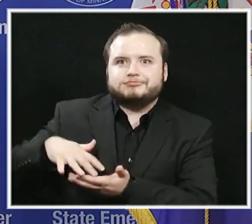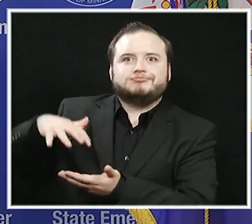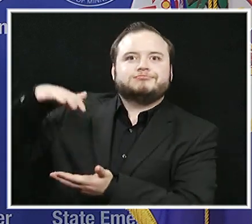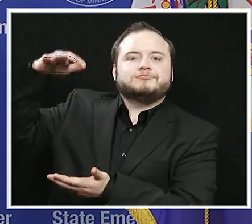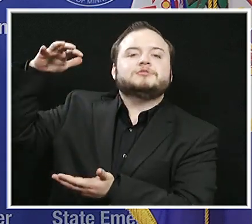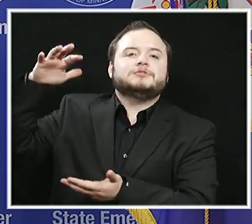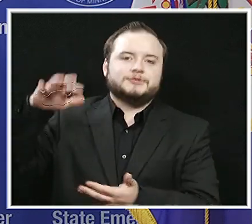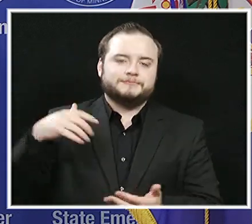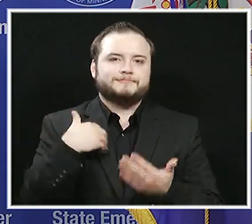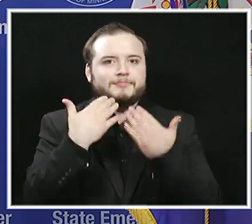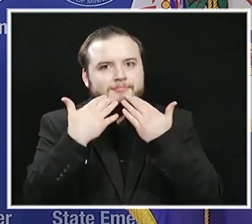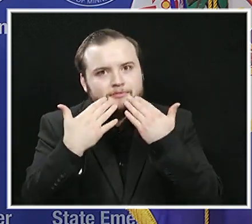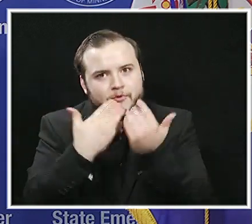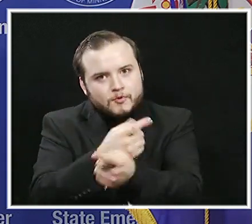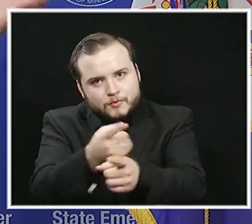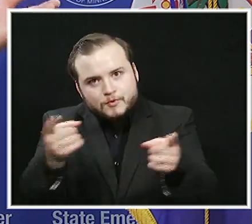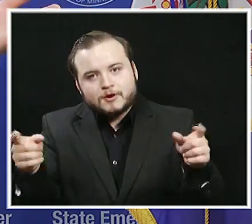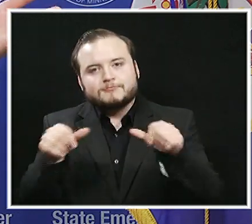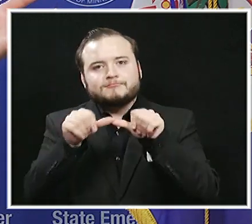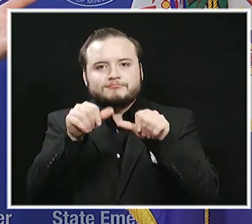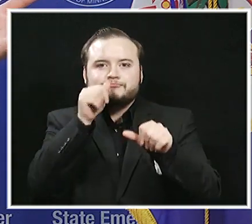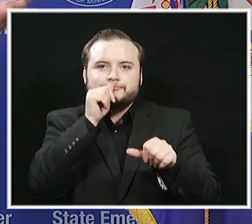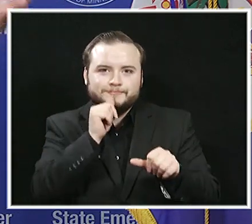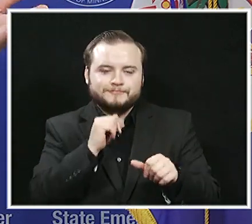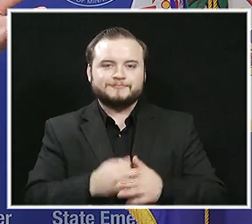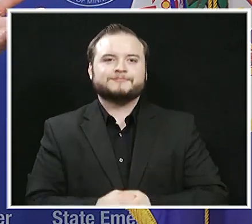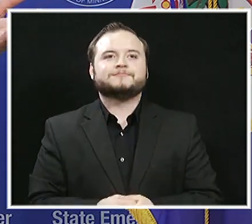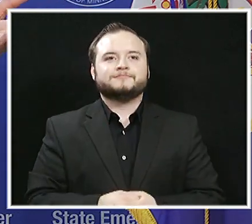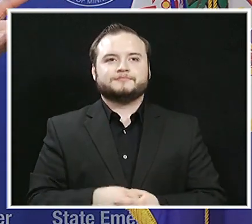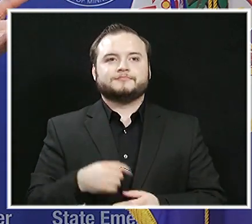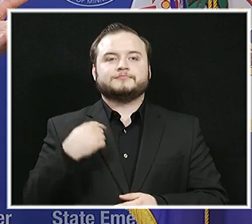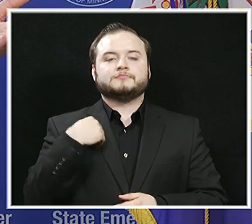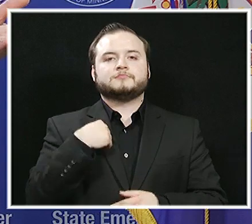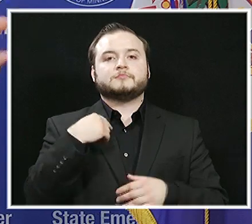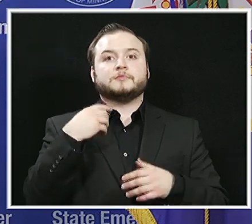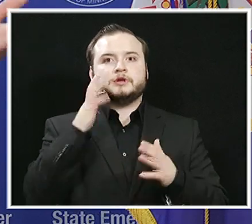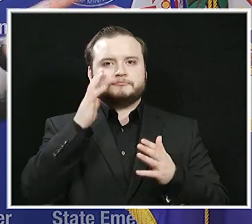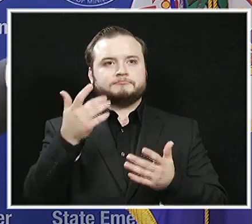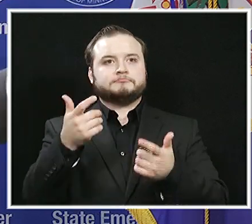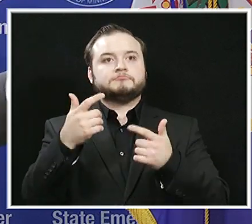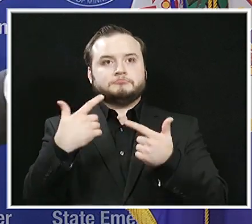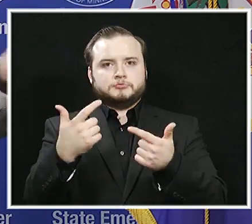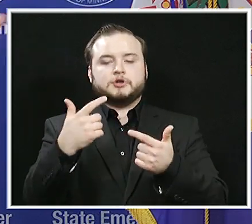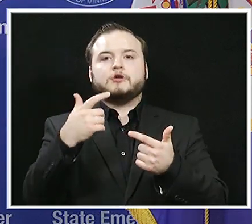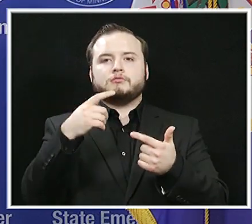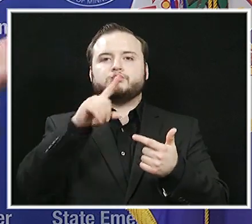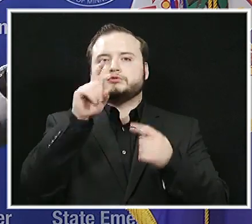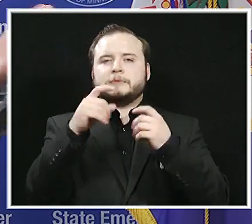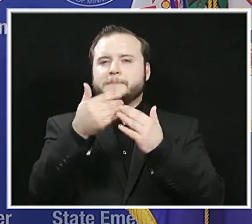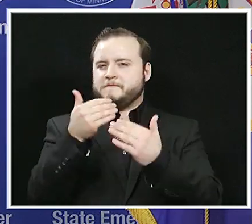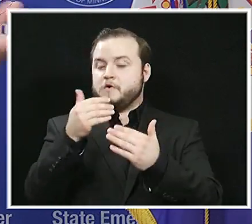That is only reason that we have that many because you adhered to doing the things necessary. I am grateful for your work. We'll take questions here at the